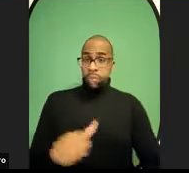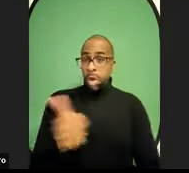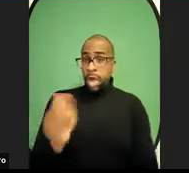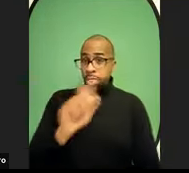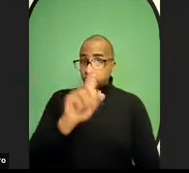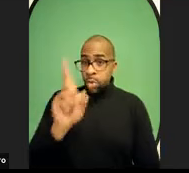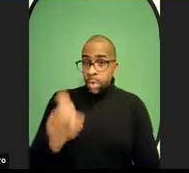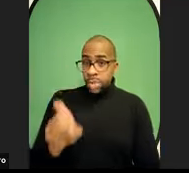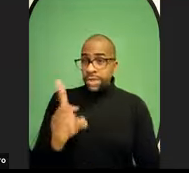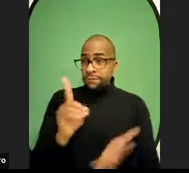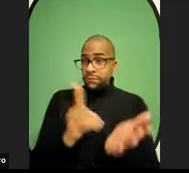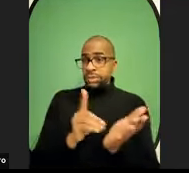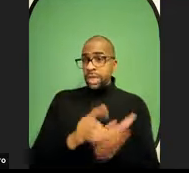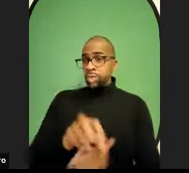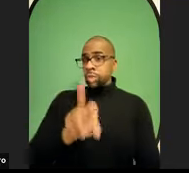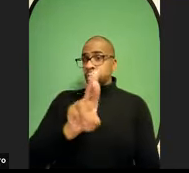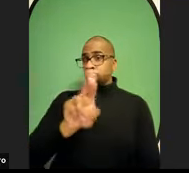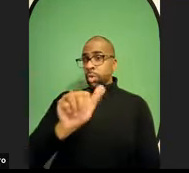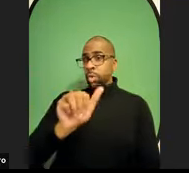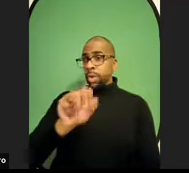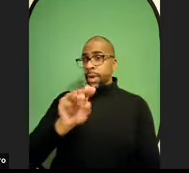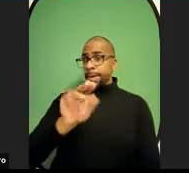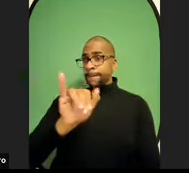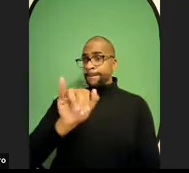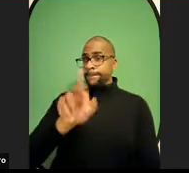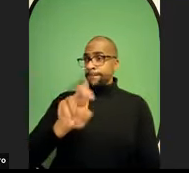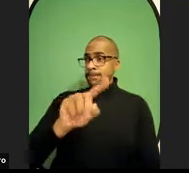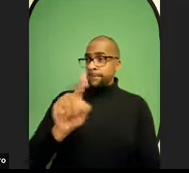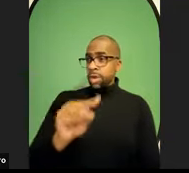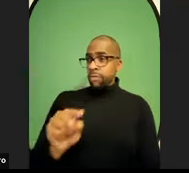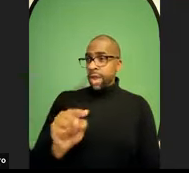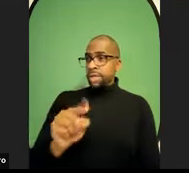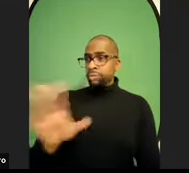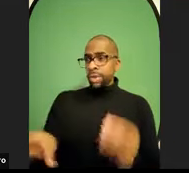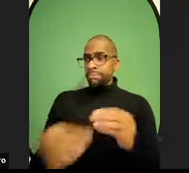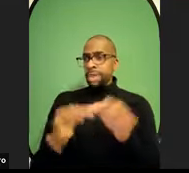marriage.